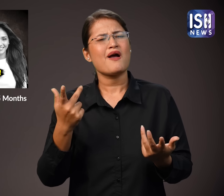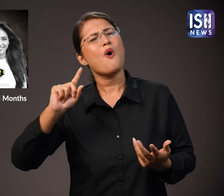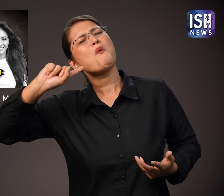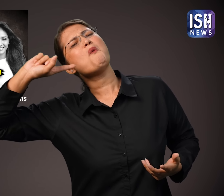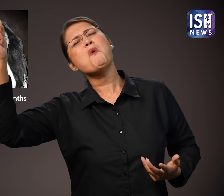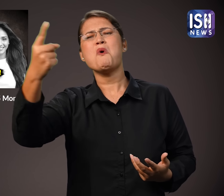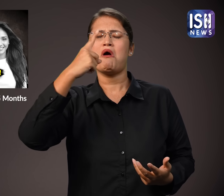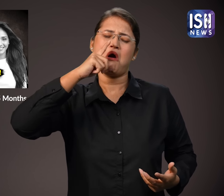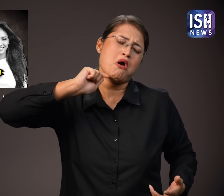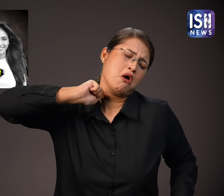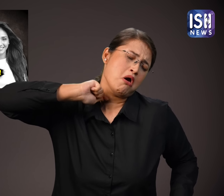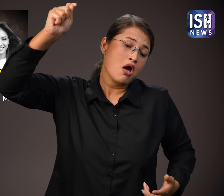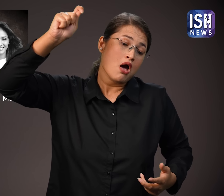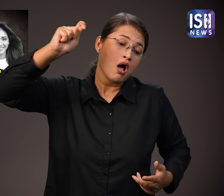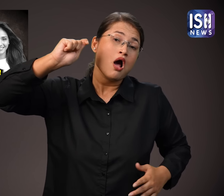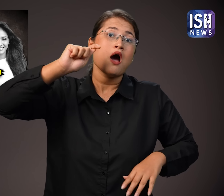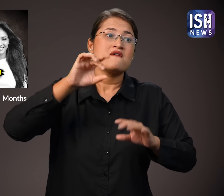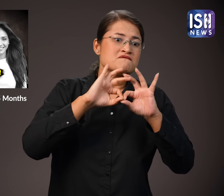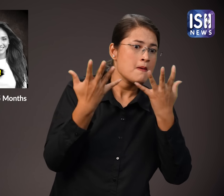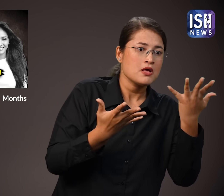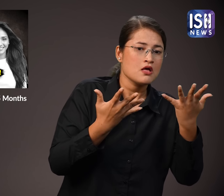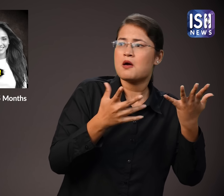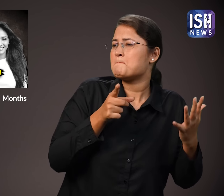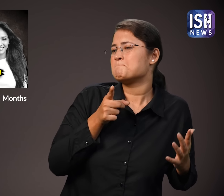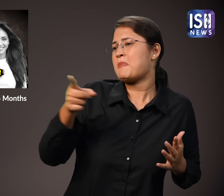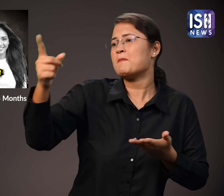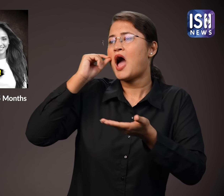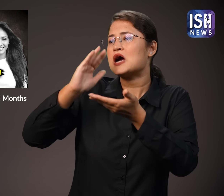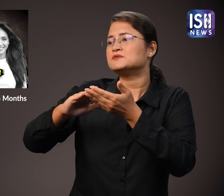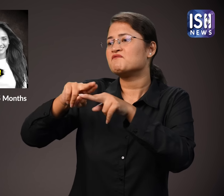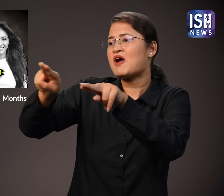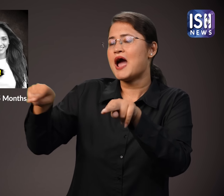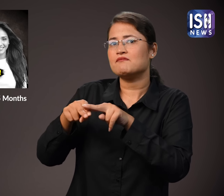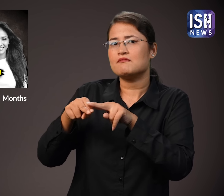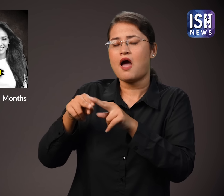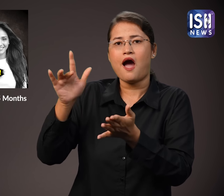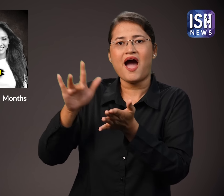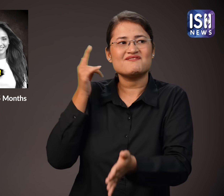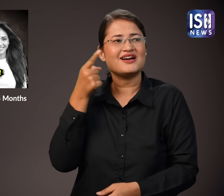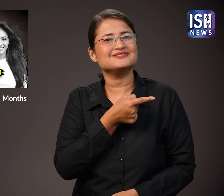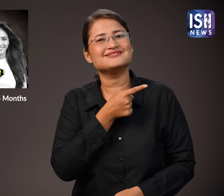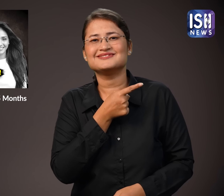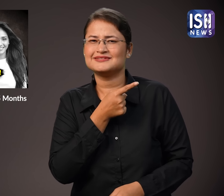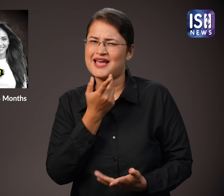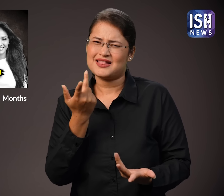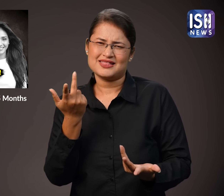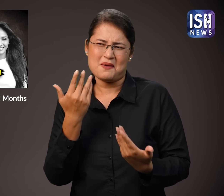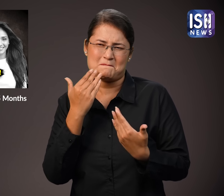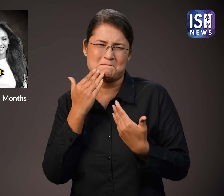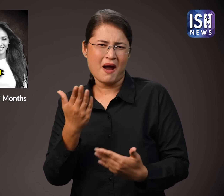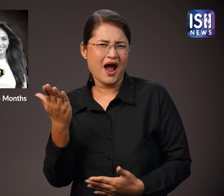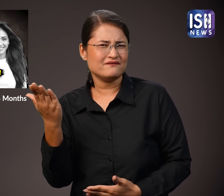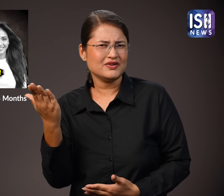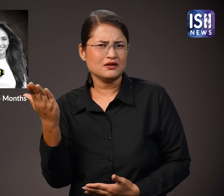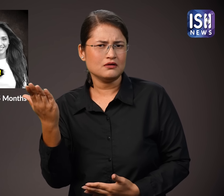“Nowadays girls die by suicide and the husband’s family gets blamed.”